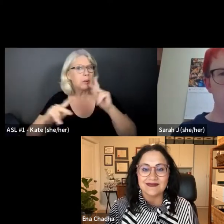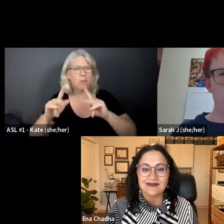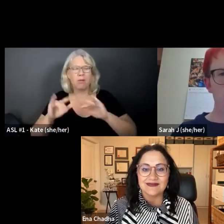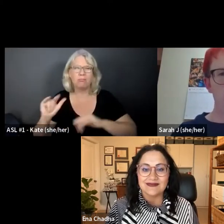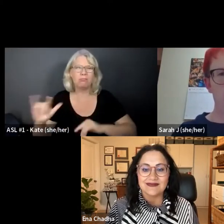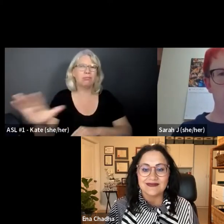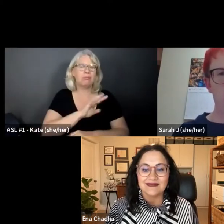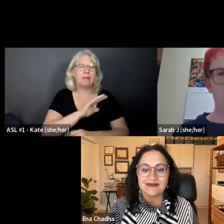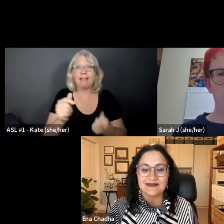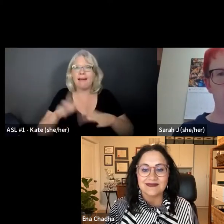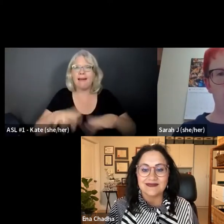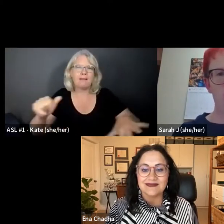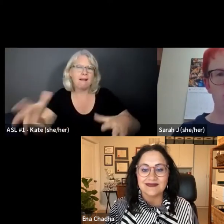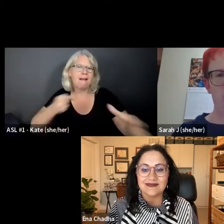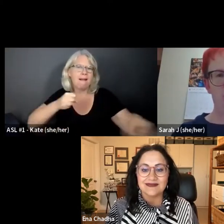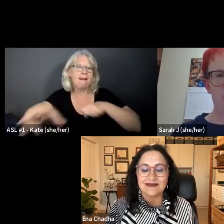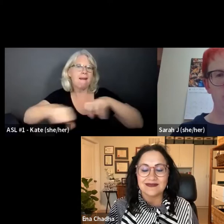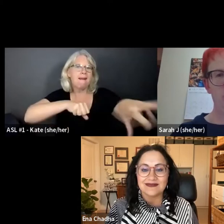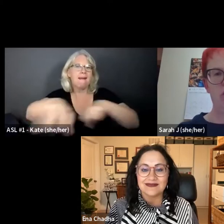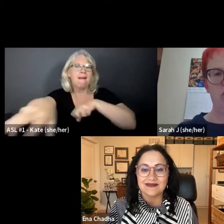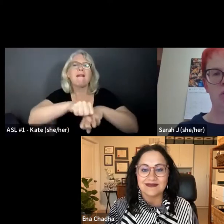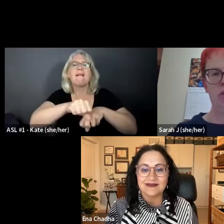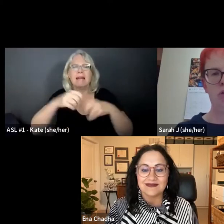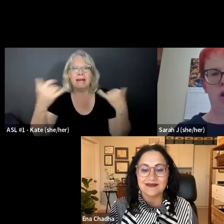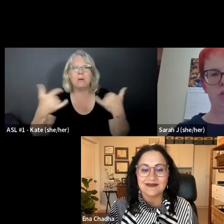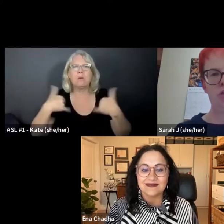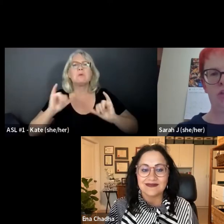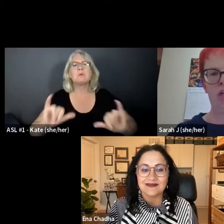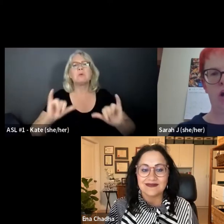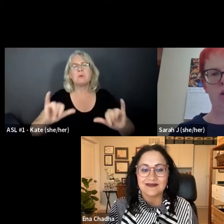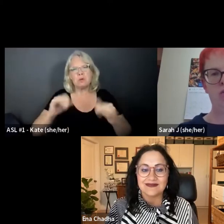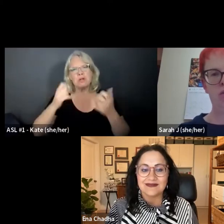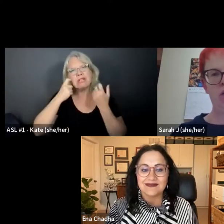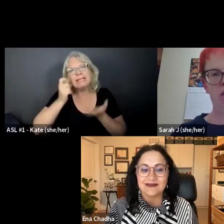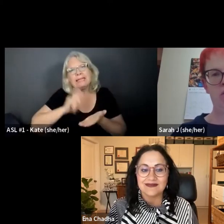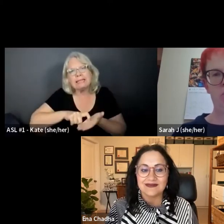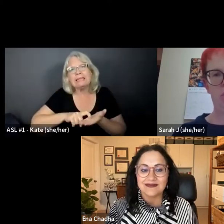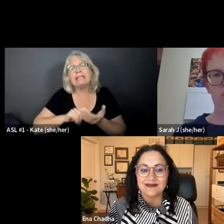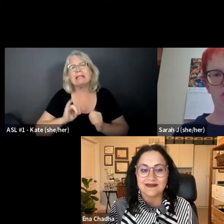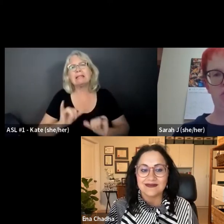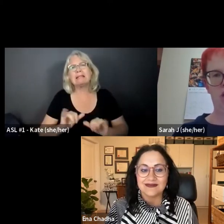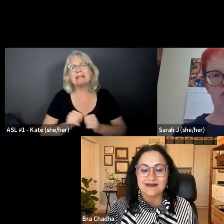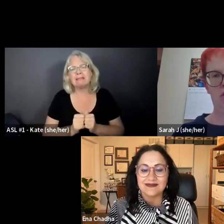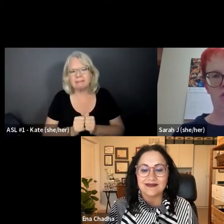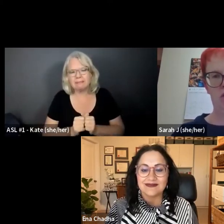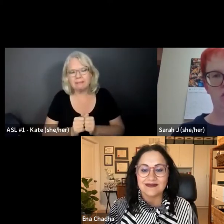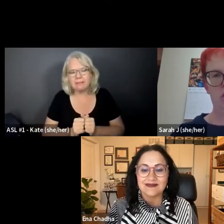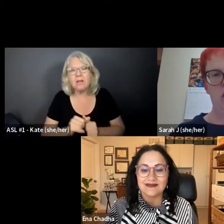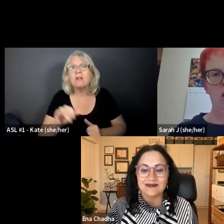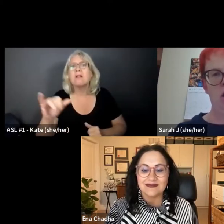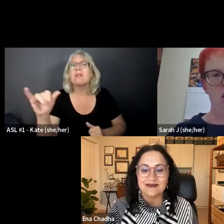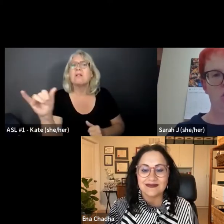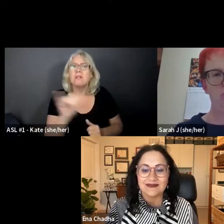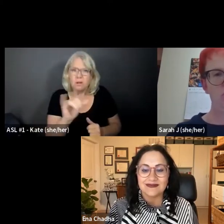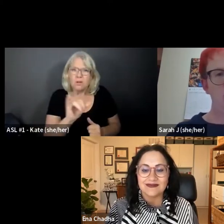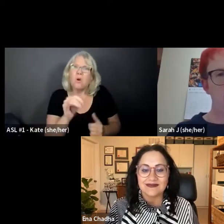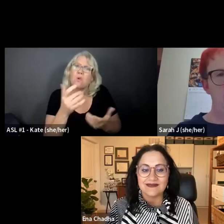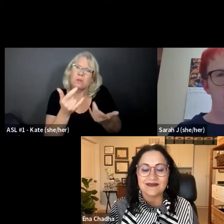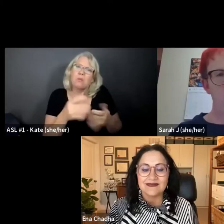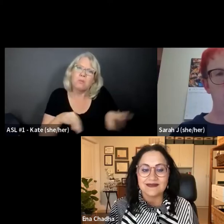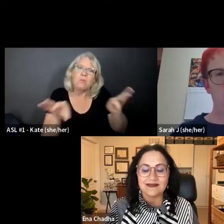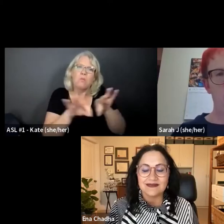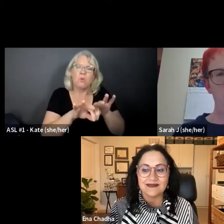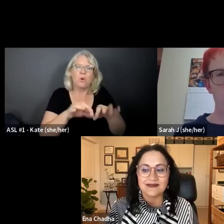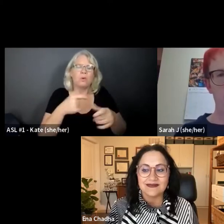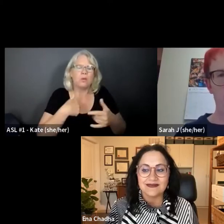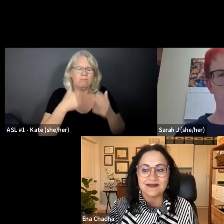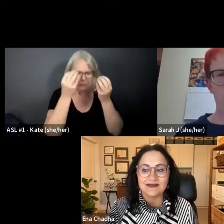LET'S JOIN IN A MOMENT OF REFLECTION TO ACKNOWLEDGE THE UNFORGIVABLE INJUSTICES, HARMS AND WRONGDOINGS